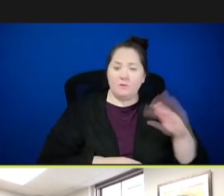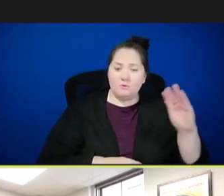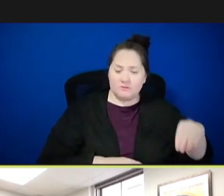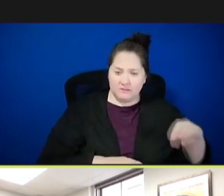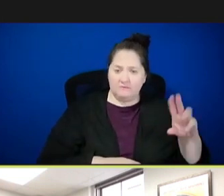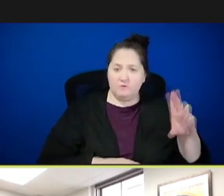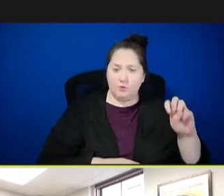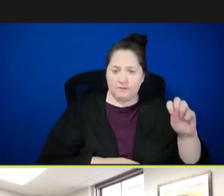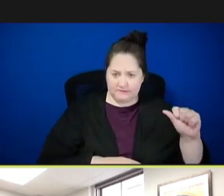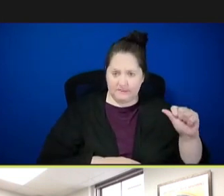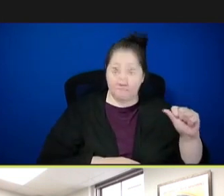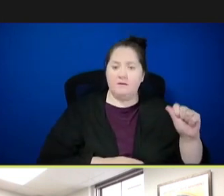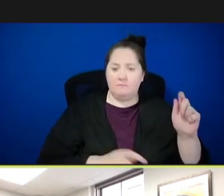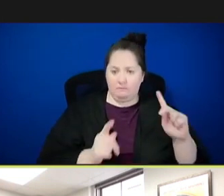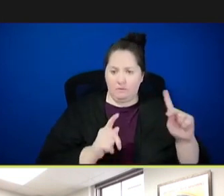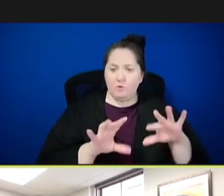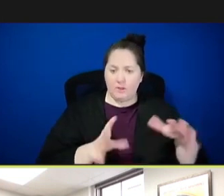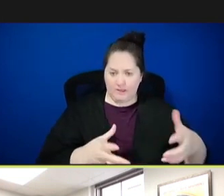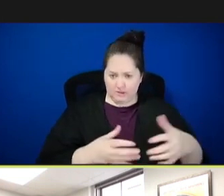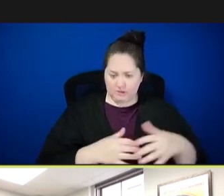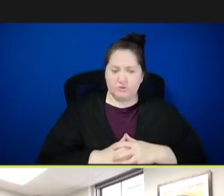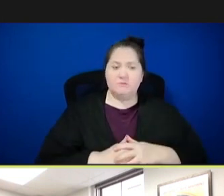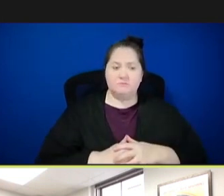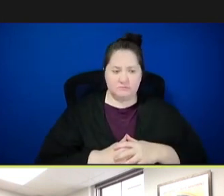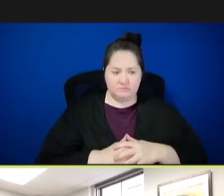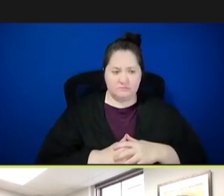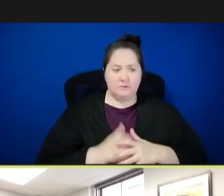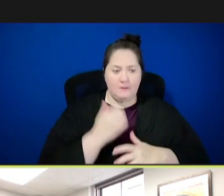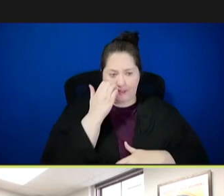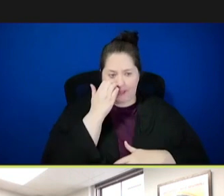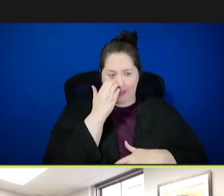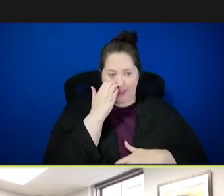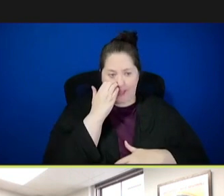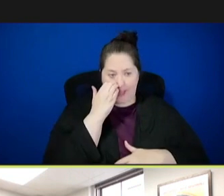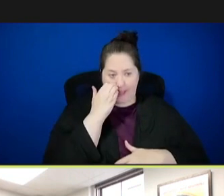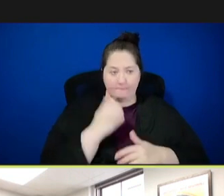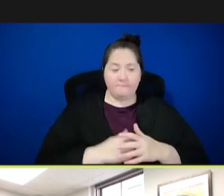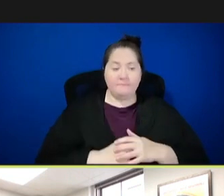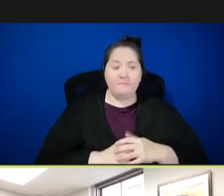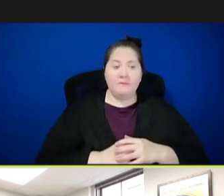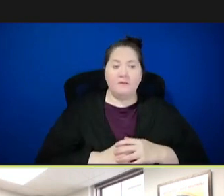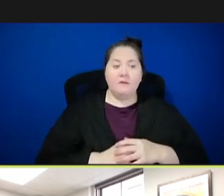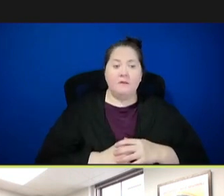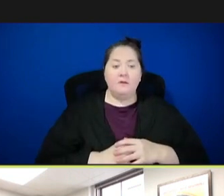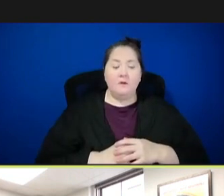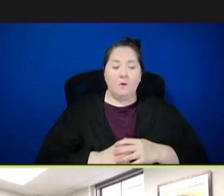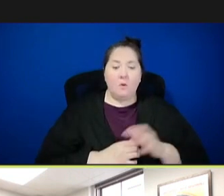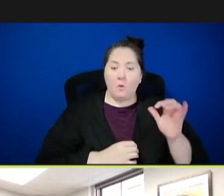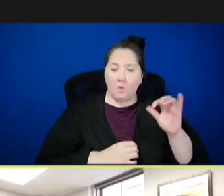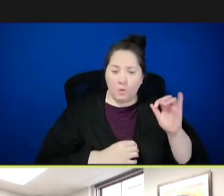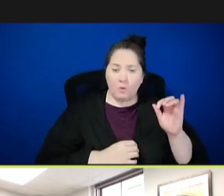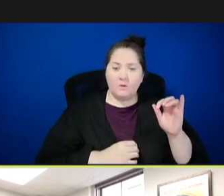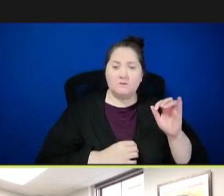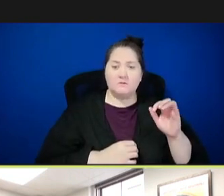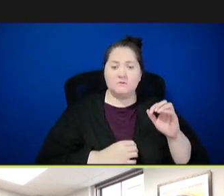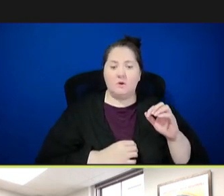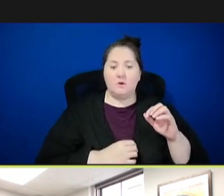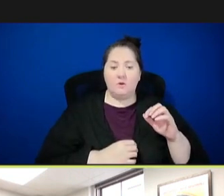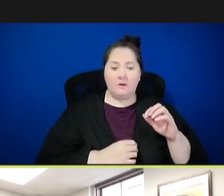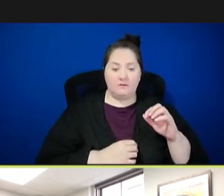population. I'm sure many of you are familiar with that. It also is an insured population that has